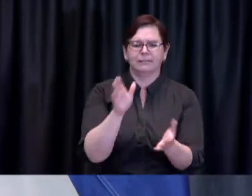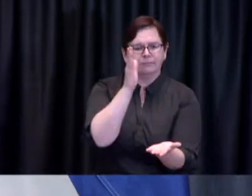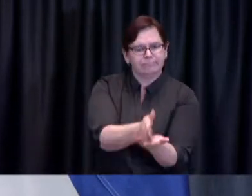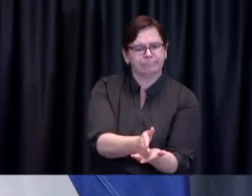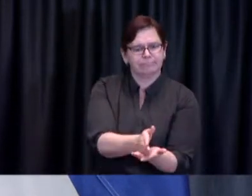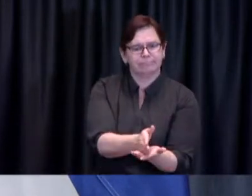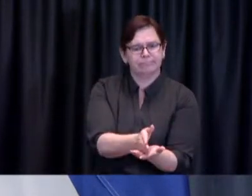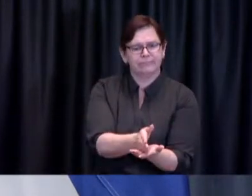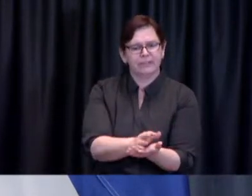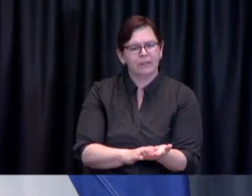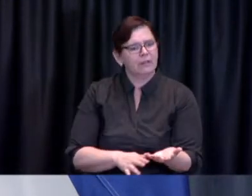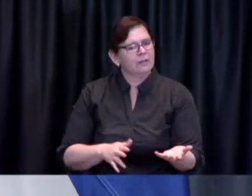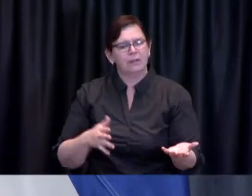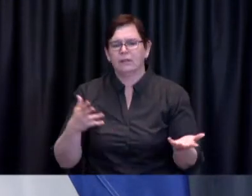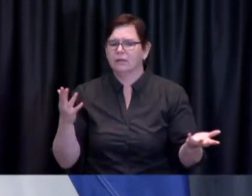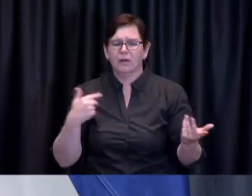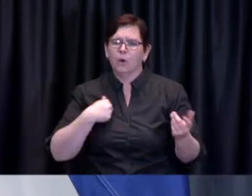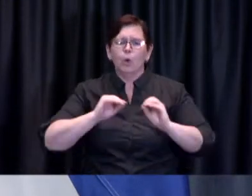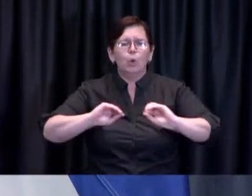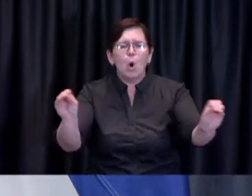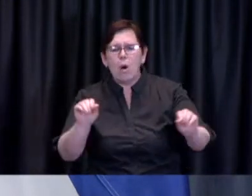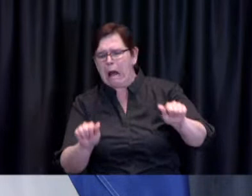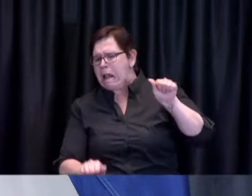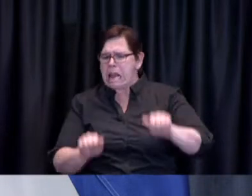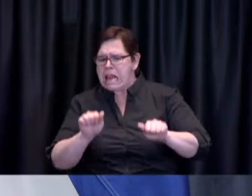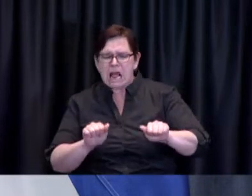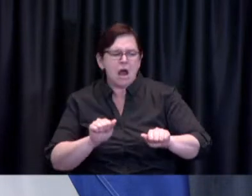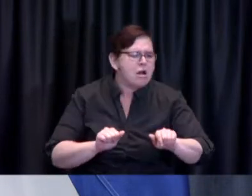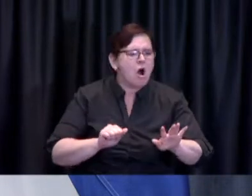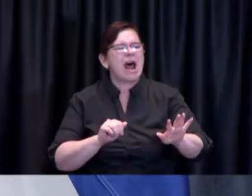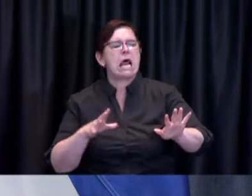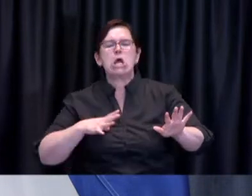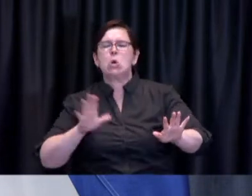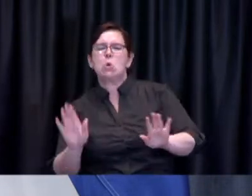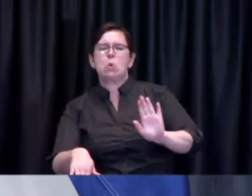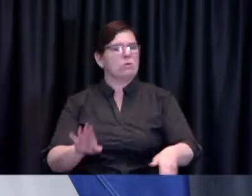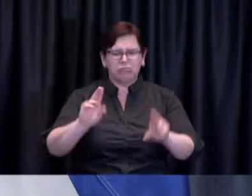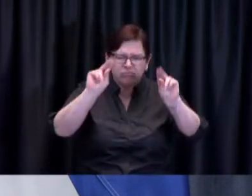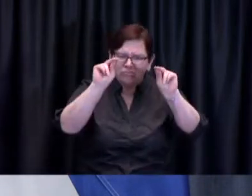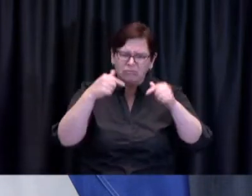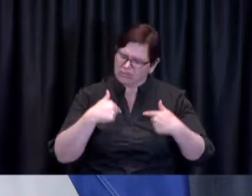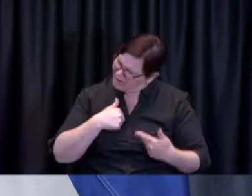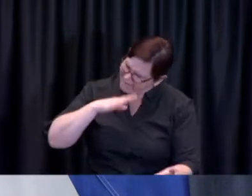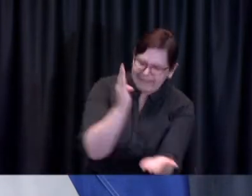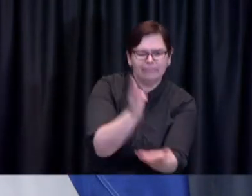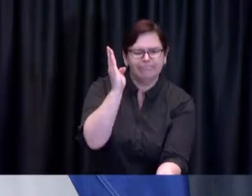because I feel very strongly that is my job as Mayor and it is my duty as a Torontonian to stand